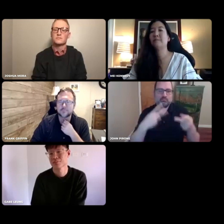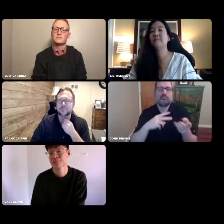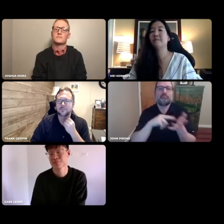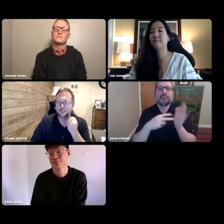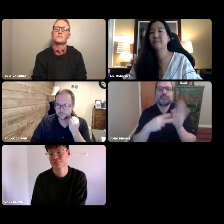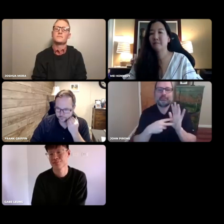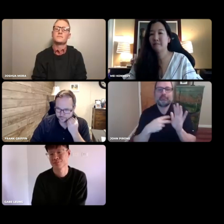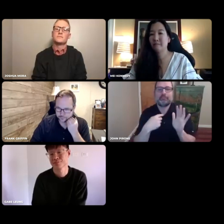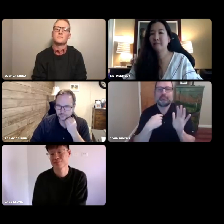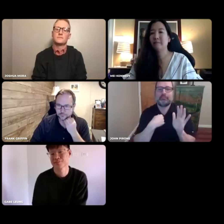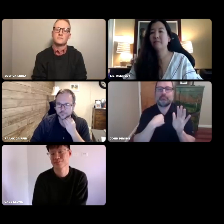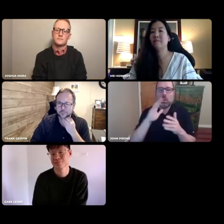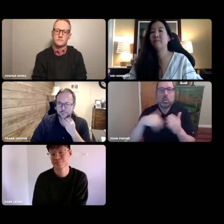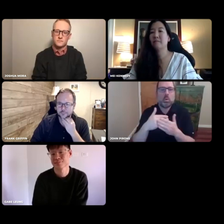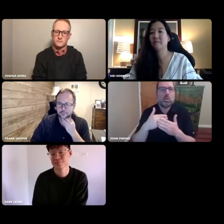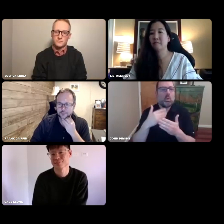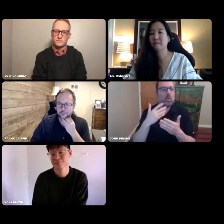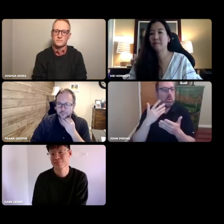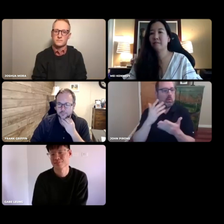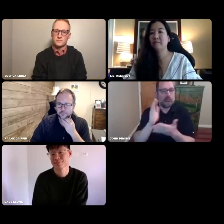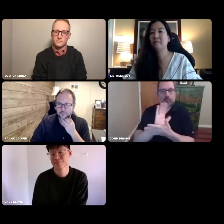Two are swapped.